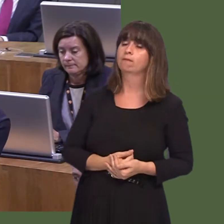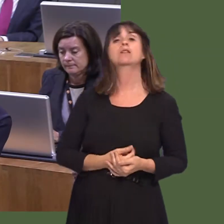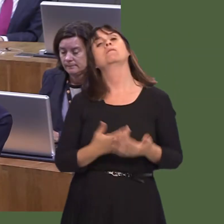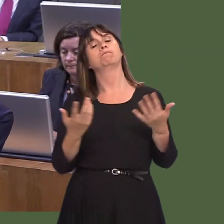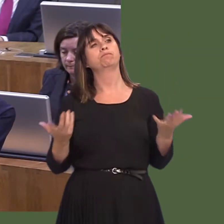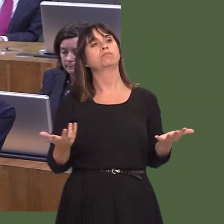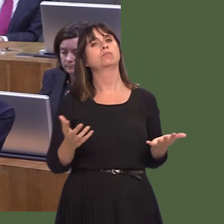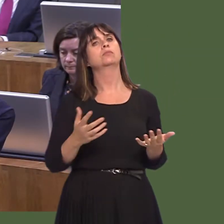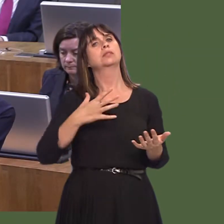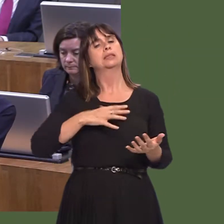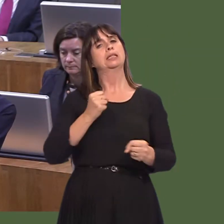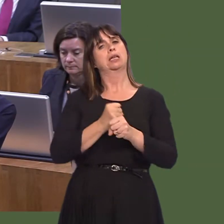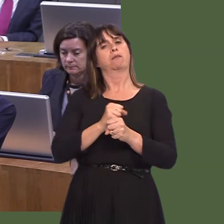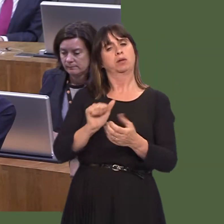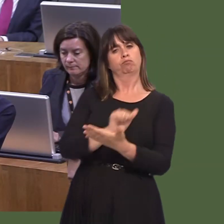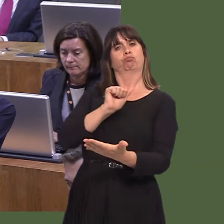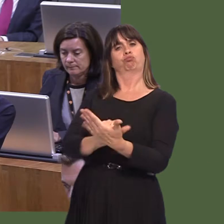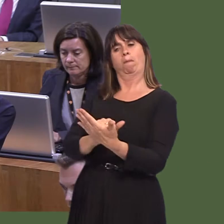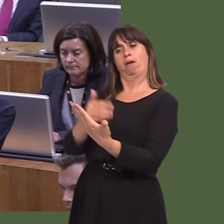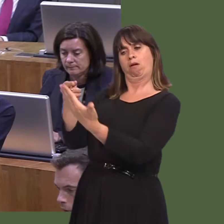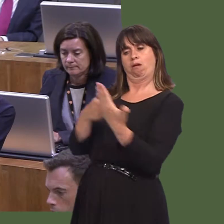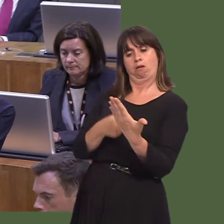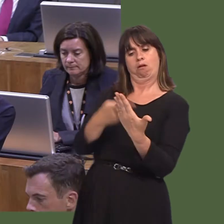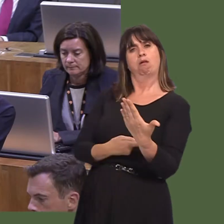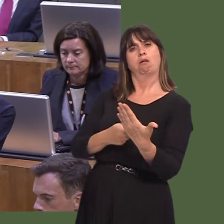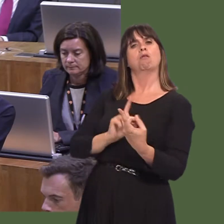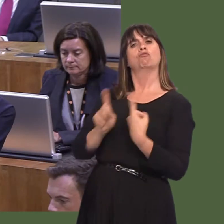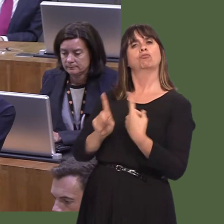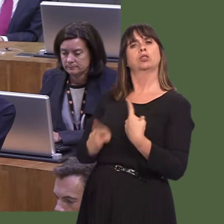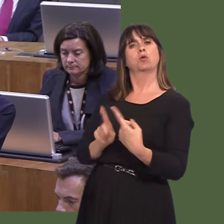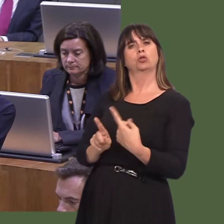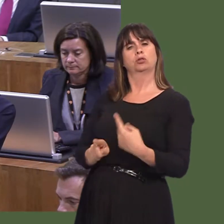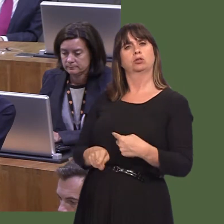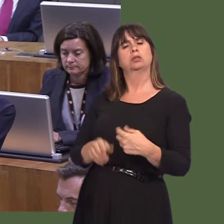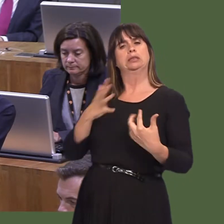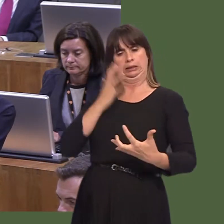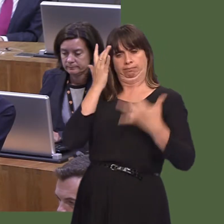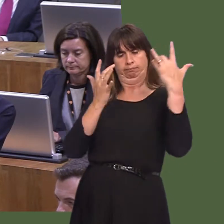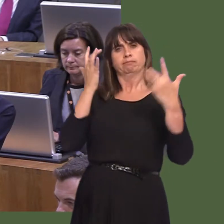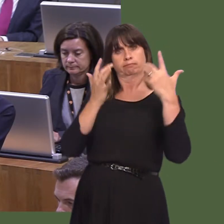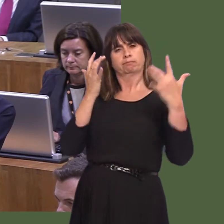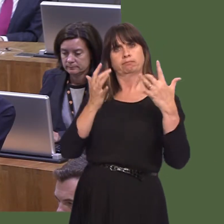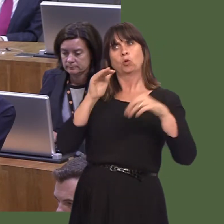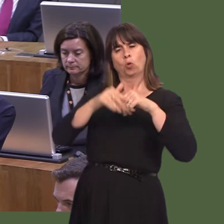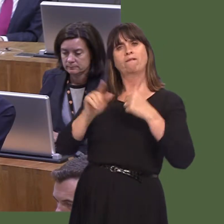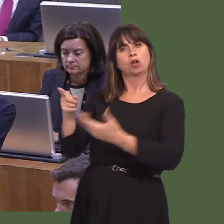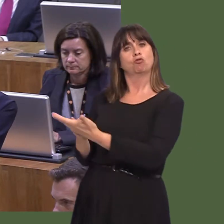response given by Government, and that response will be given, of course, and consideration given to what the children's commissioner has actually said.